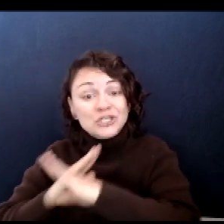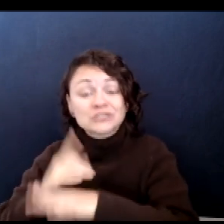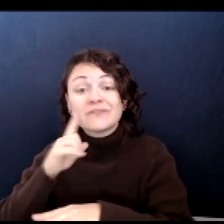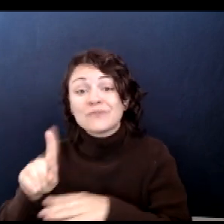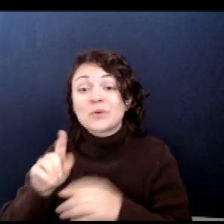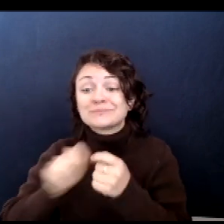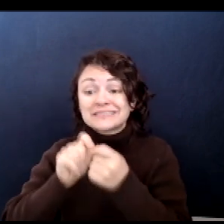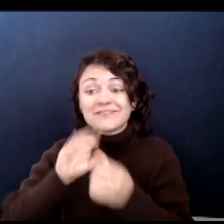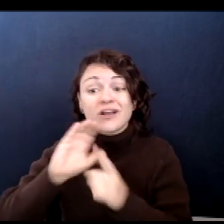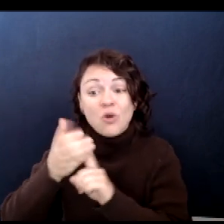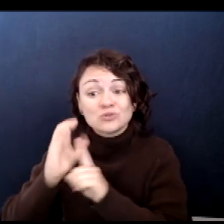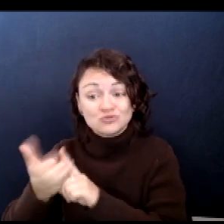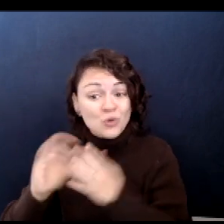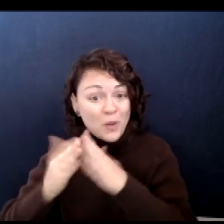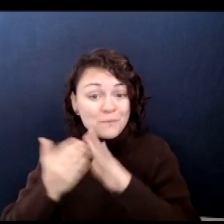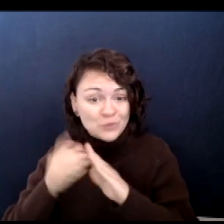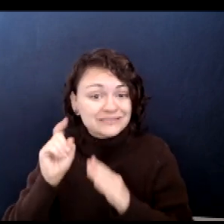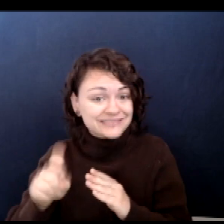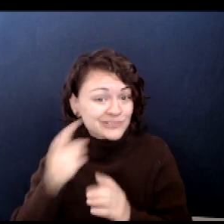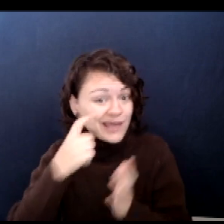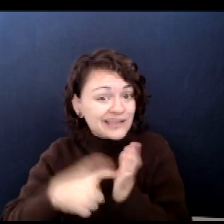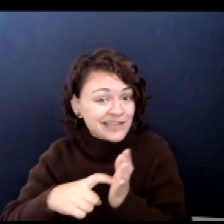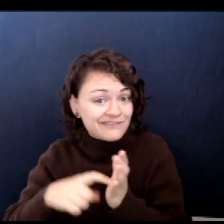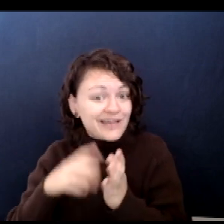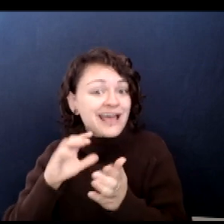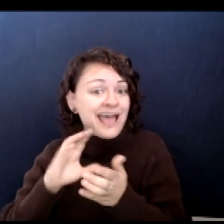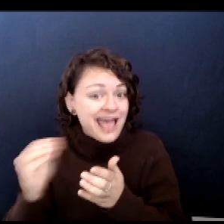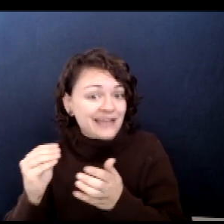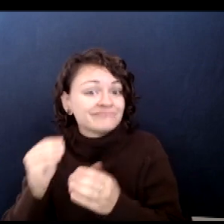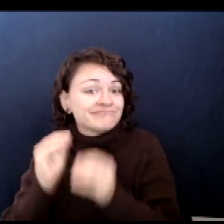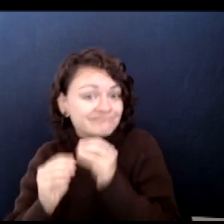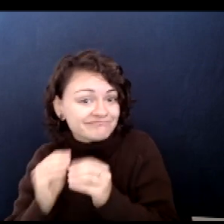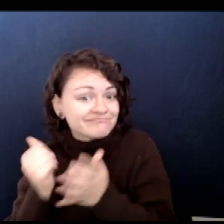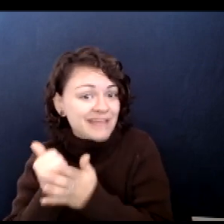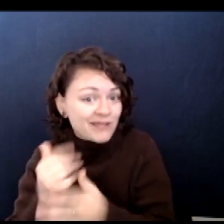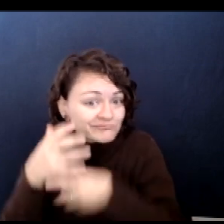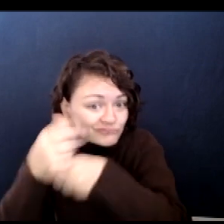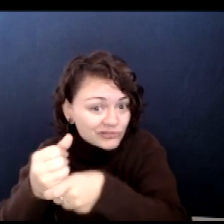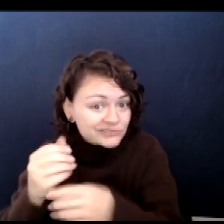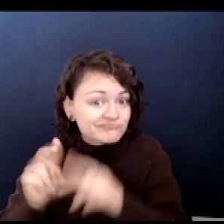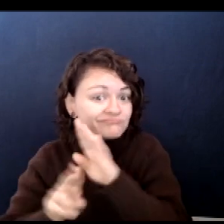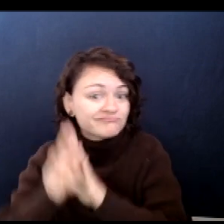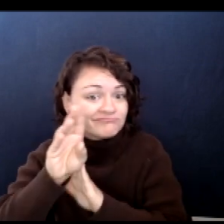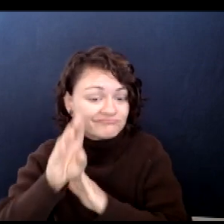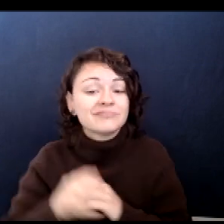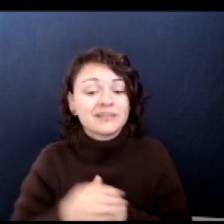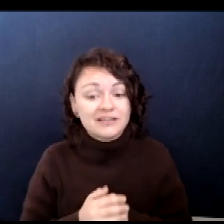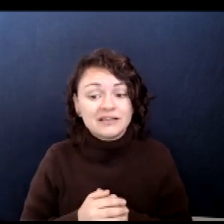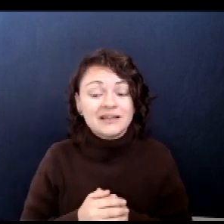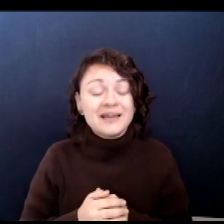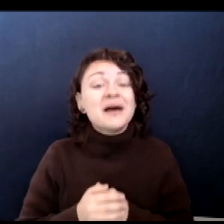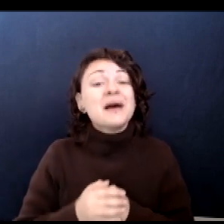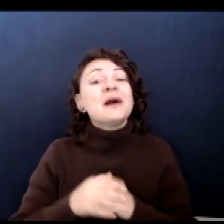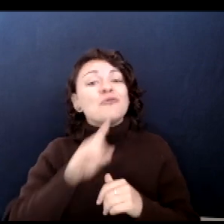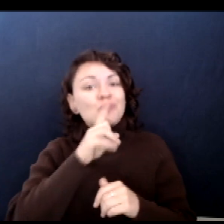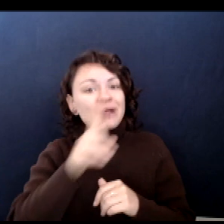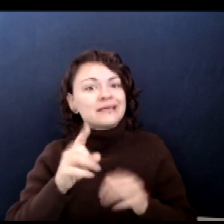And the need to build meaningful partnerships with communities that serve individuals who are black,